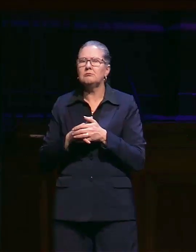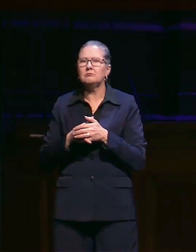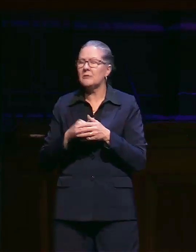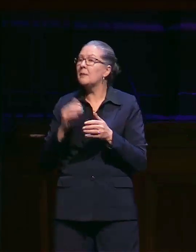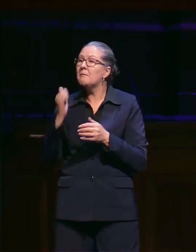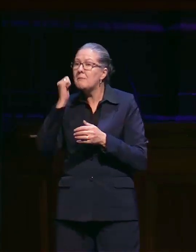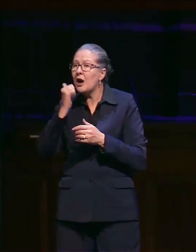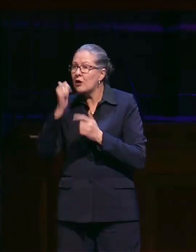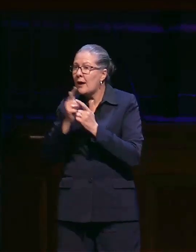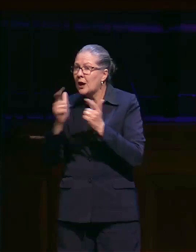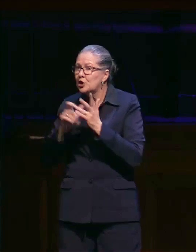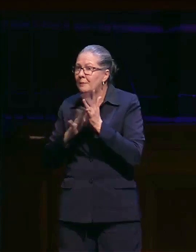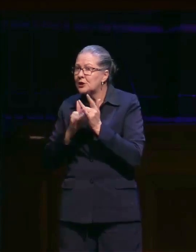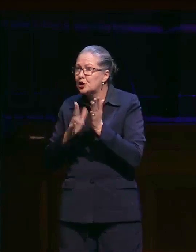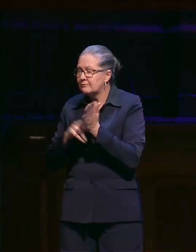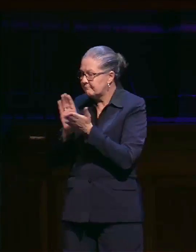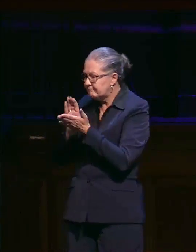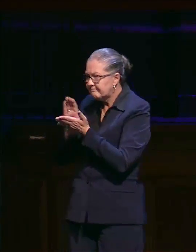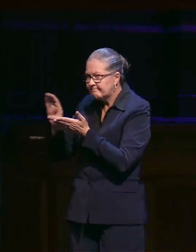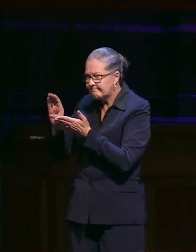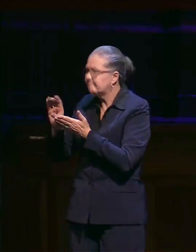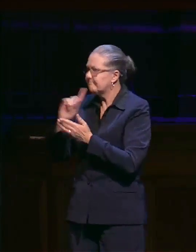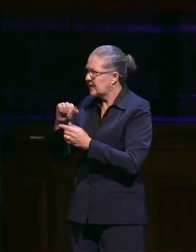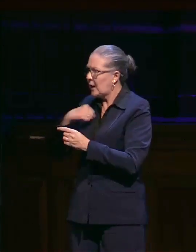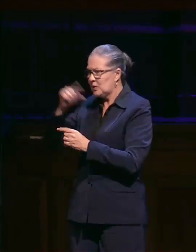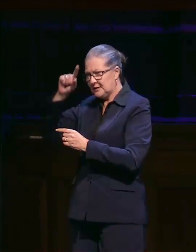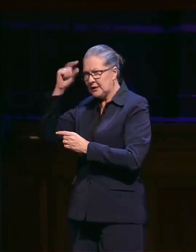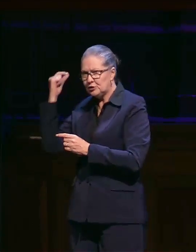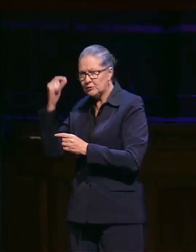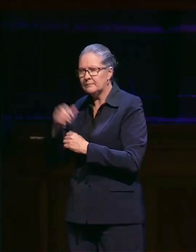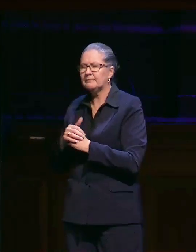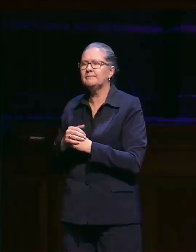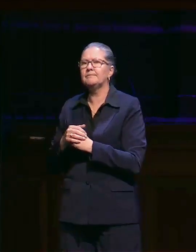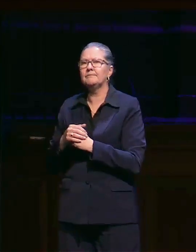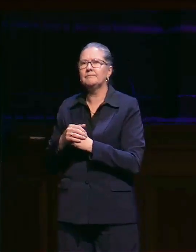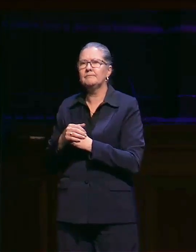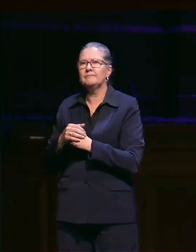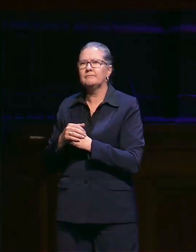te reo teachers, and more funding for Māori broadcast media.